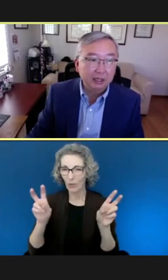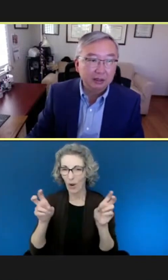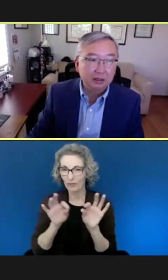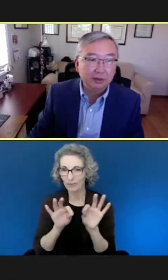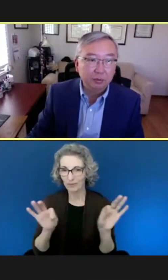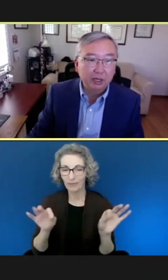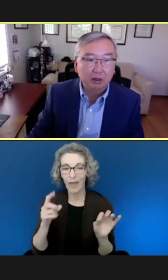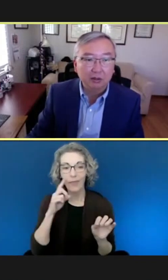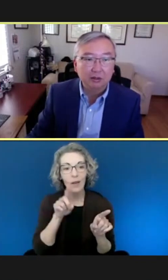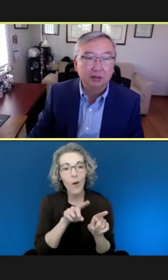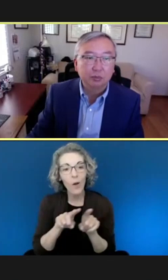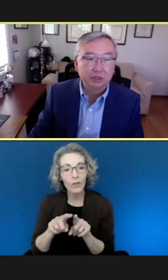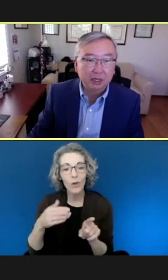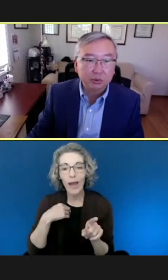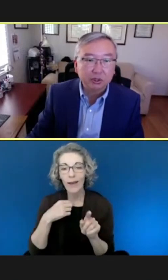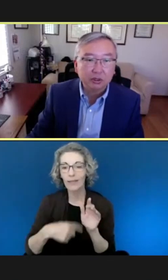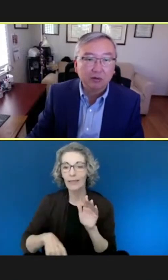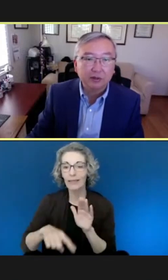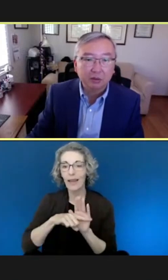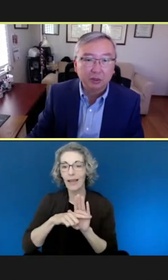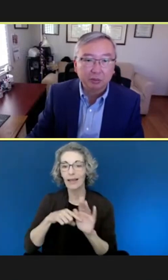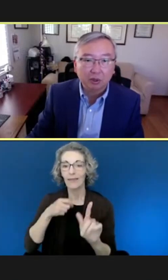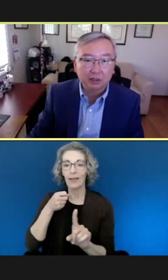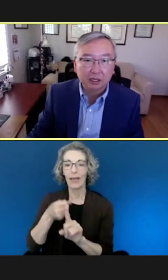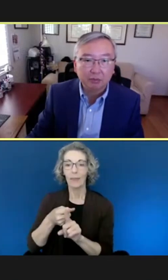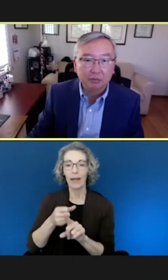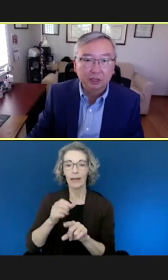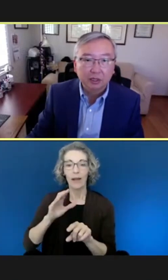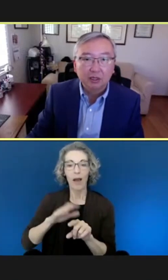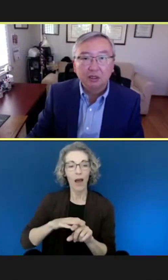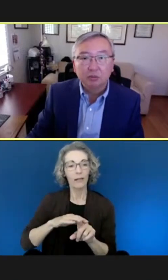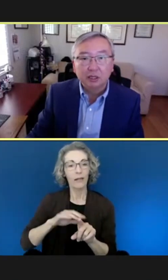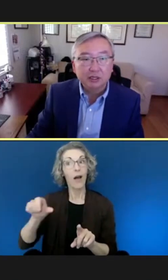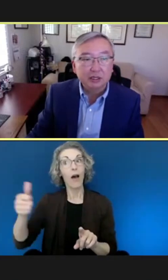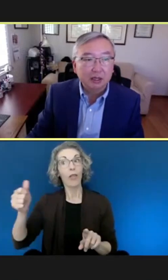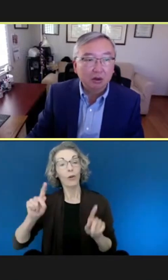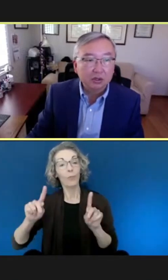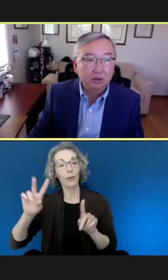a negative impact on the perception of other people on them,